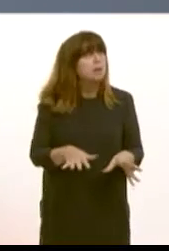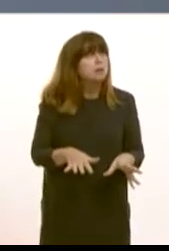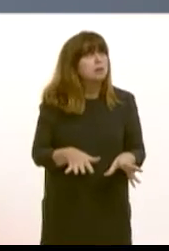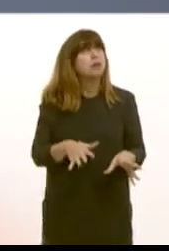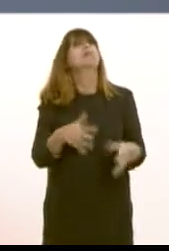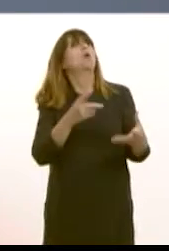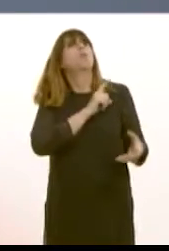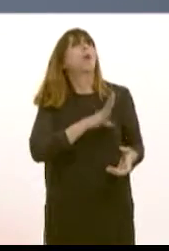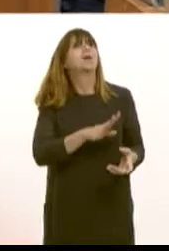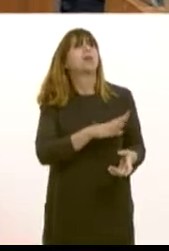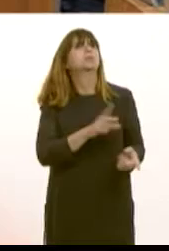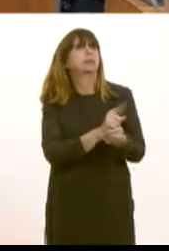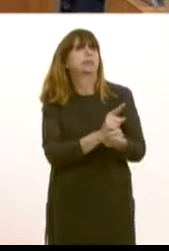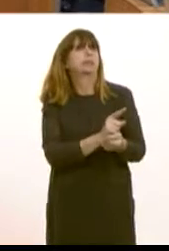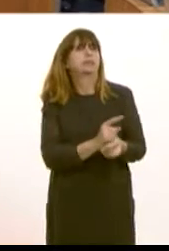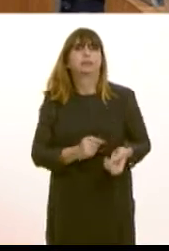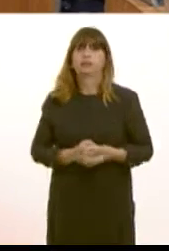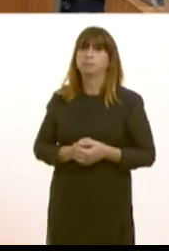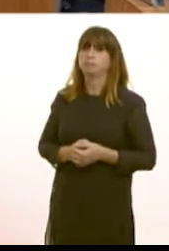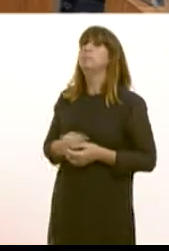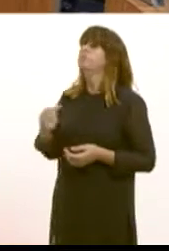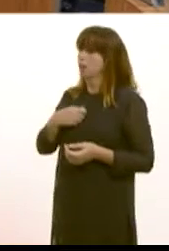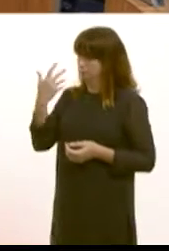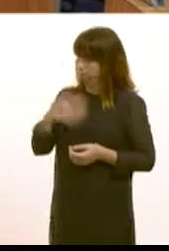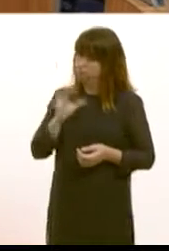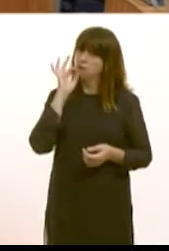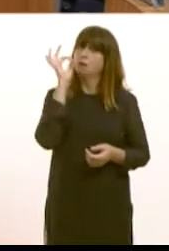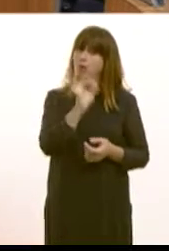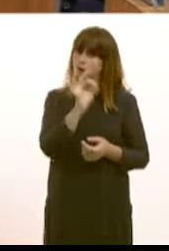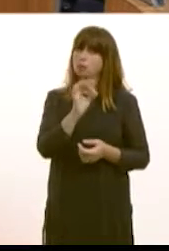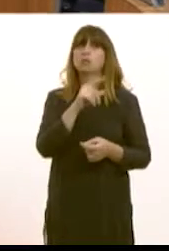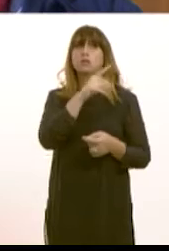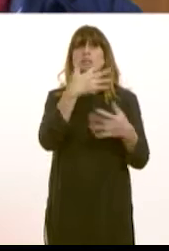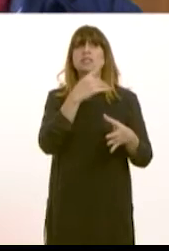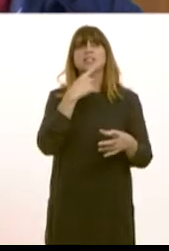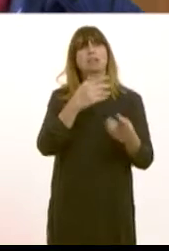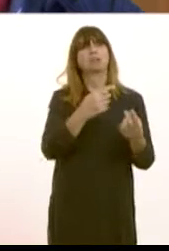Carwyn Jones: Yes, we did request a meeting but we were told that it was now a matter for Ford of Europe and the meeting should be with them.